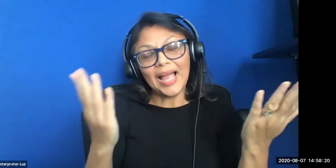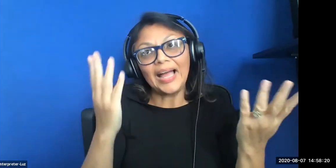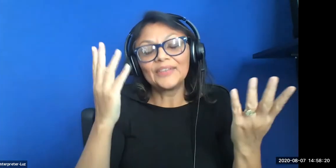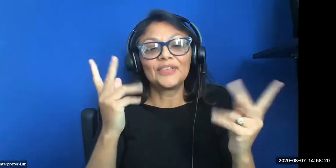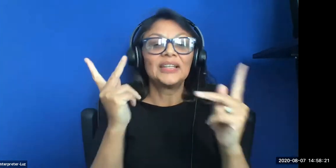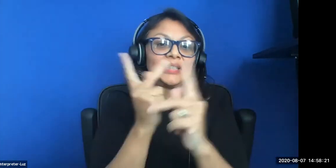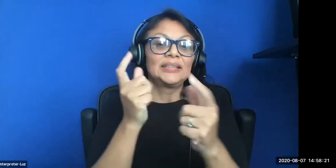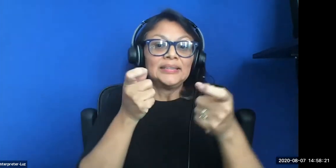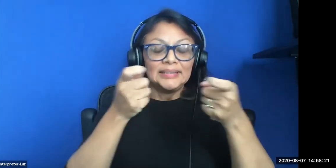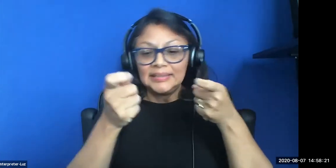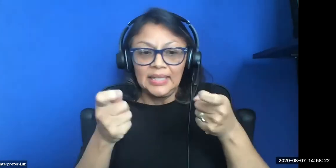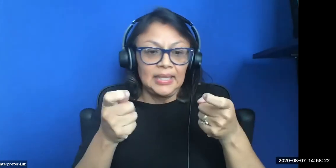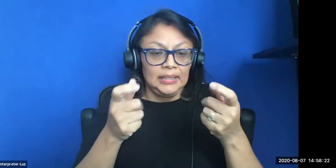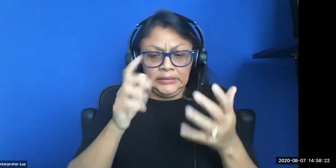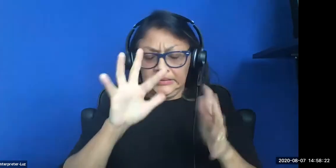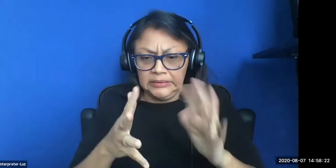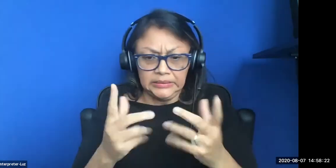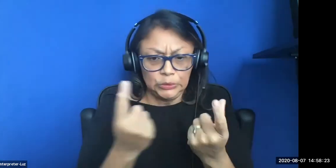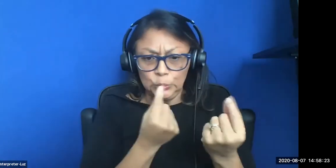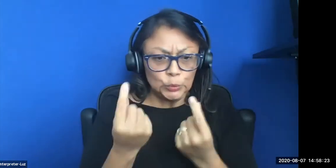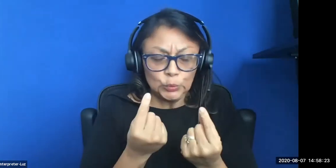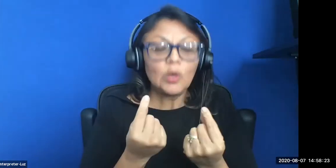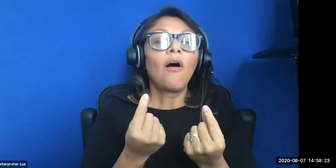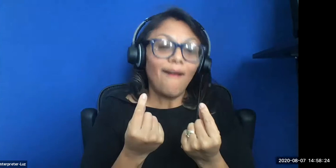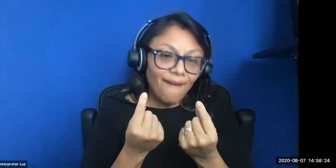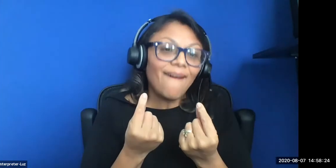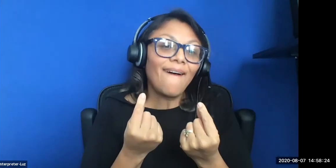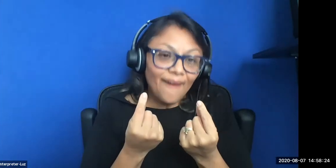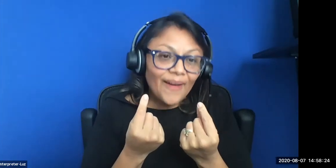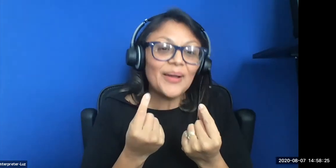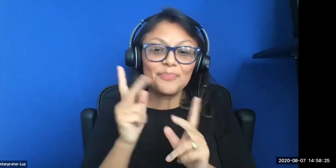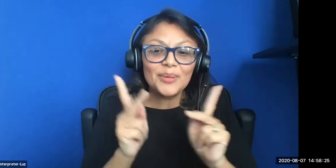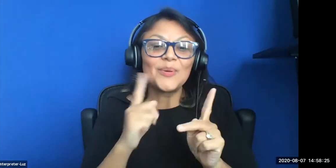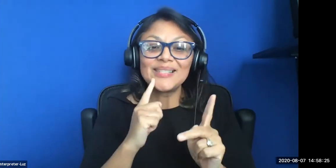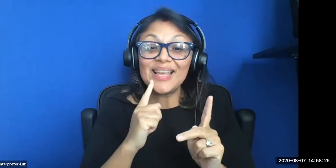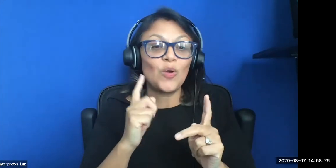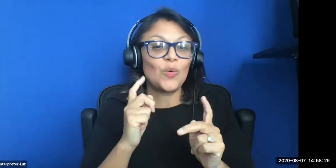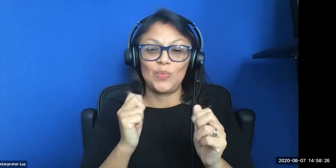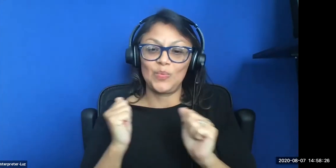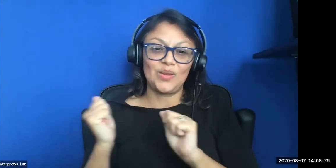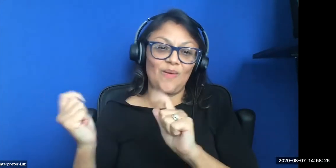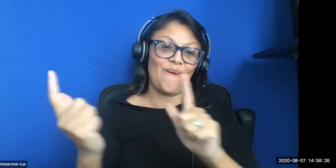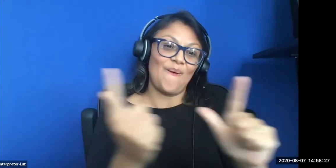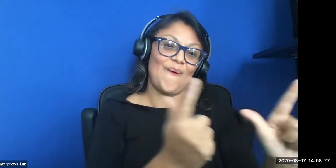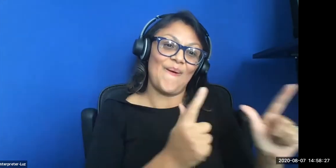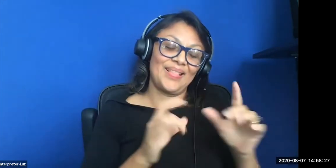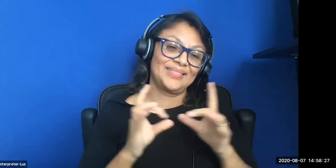Channelle Charest: But it's, it's, it is when people say we're all in this together. It feels like. Yeah, I think we're all trying to solve the same problems.